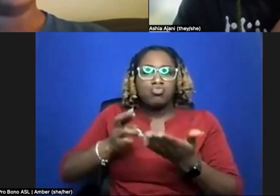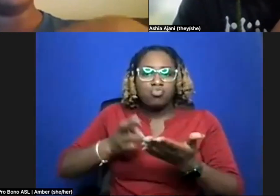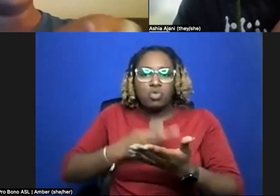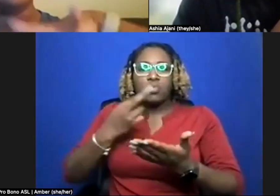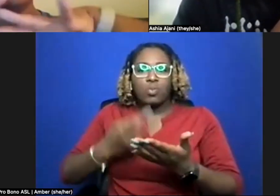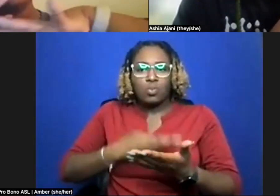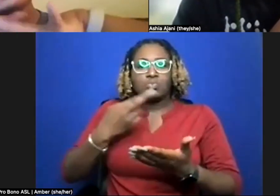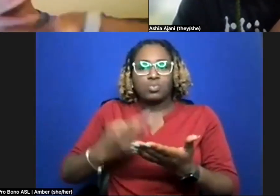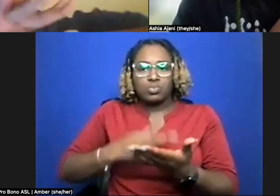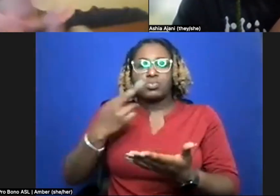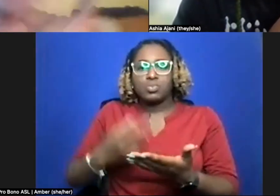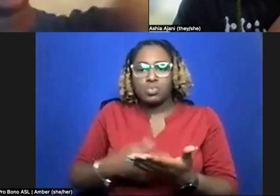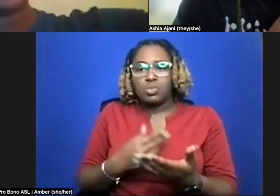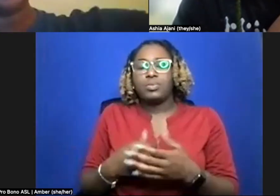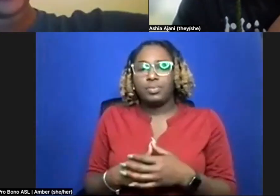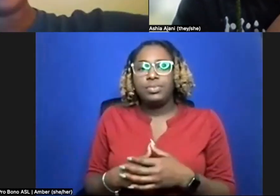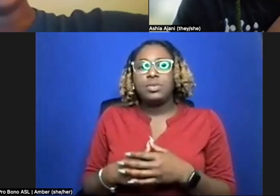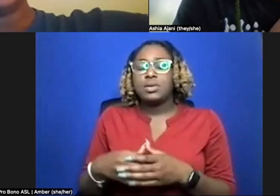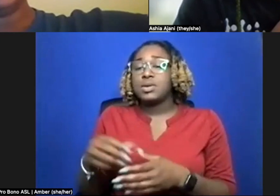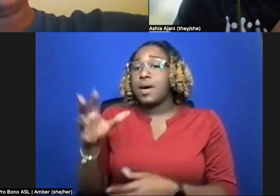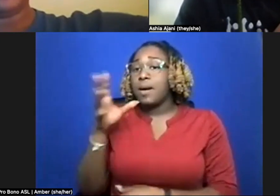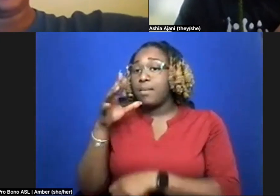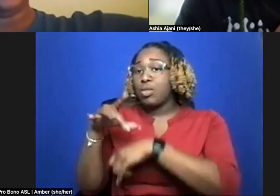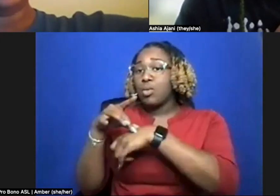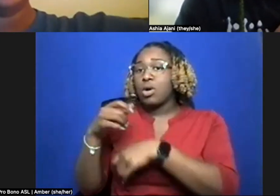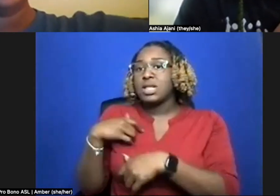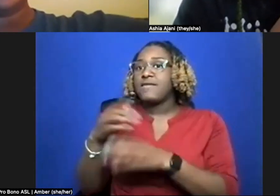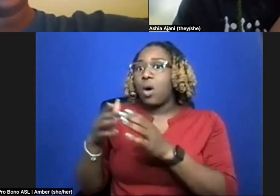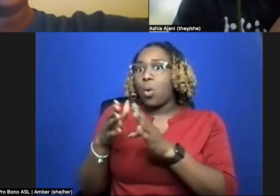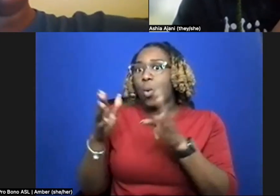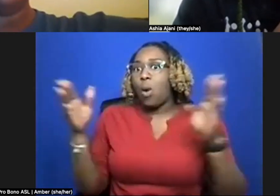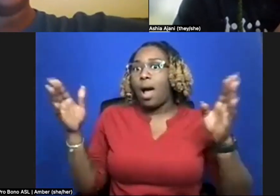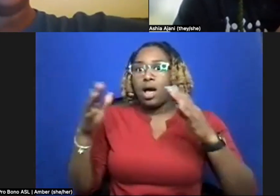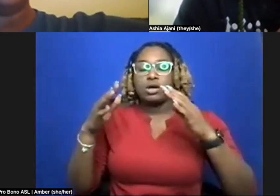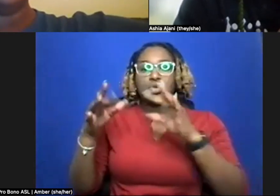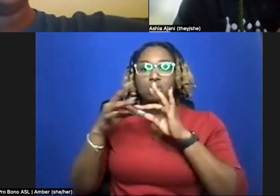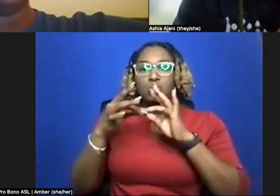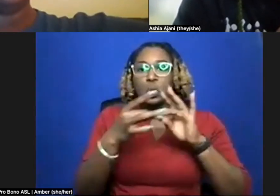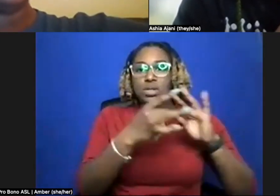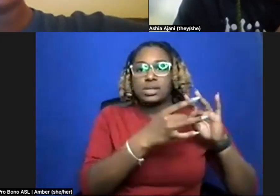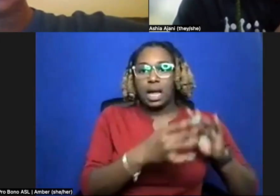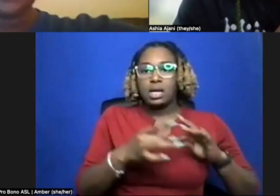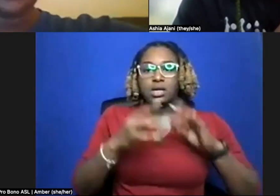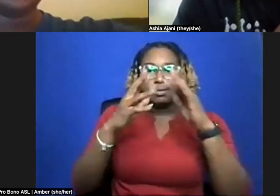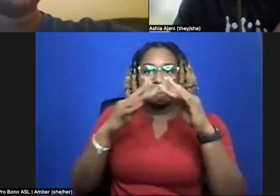So “Motherworld” has a very wide associative web. But if you can catch the rhythm,